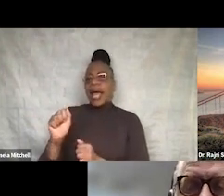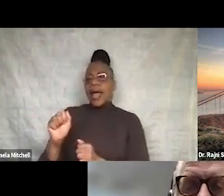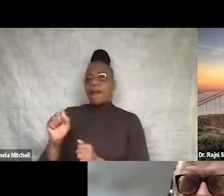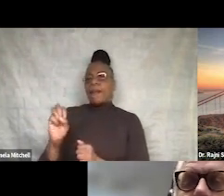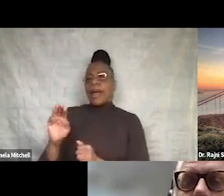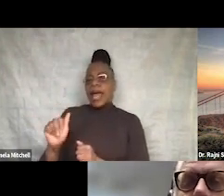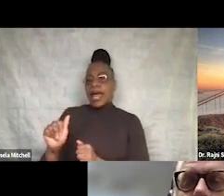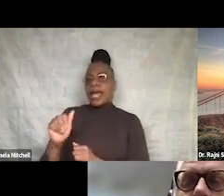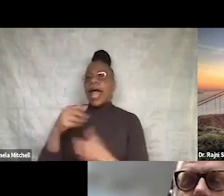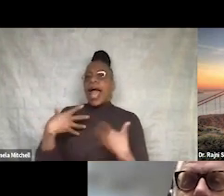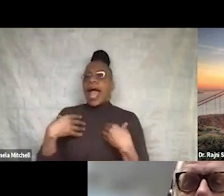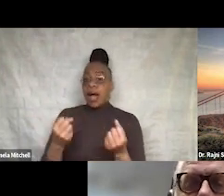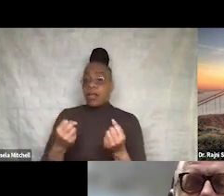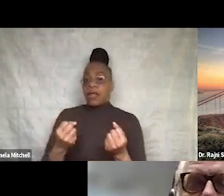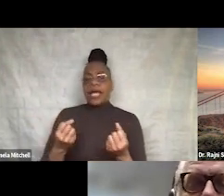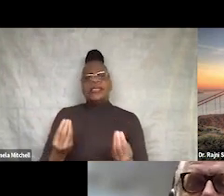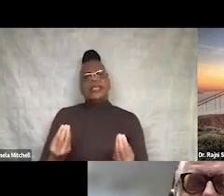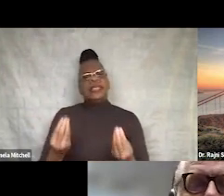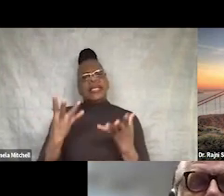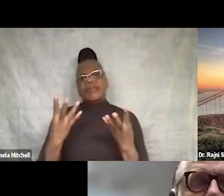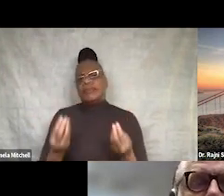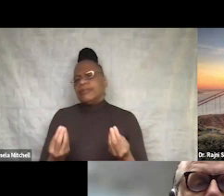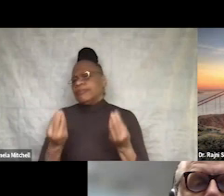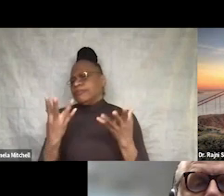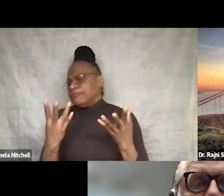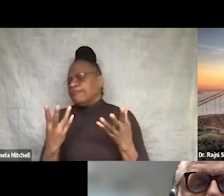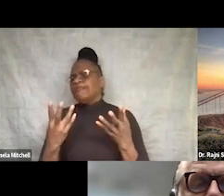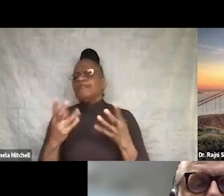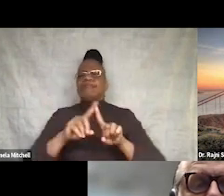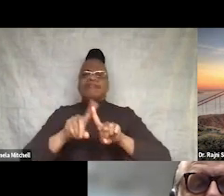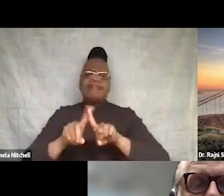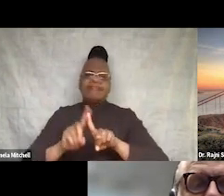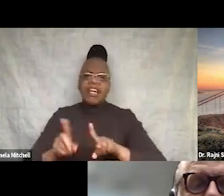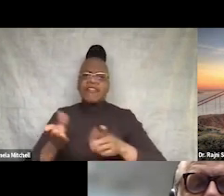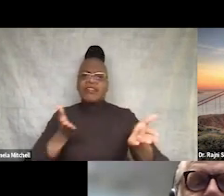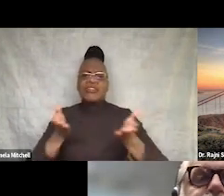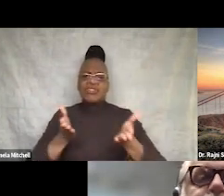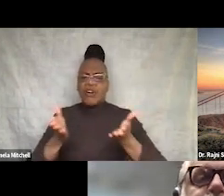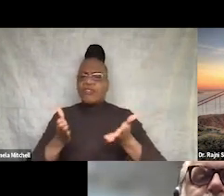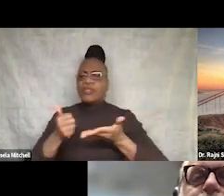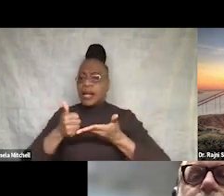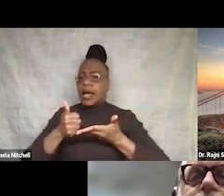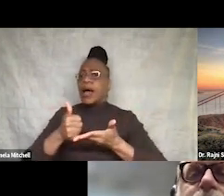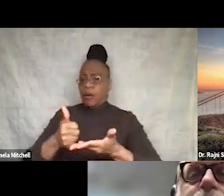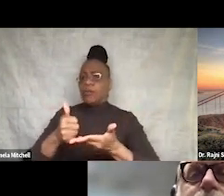there's a lot of different services provided here that, you know, are very, very helpful. And again,